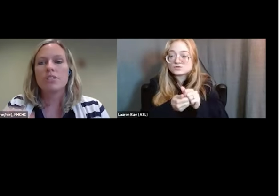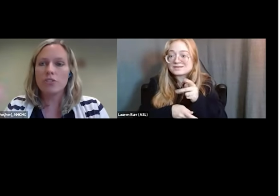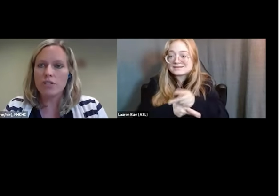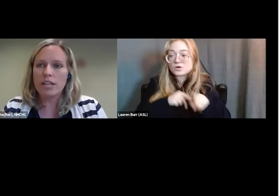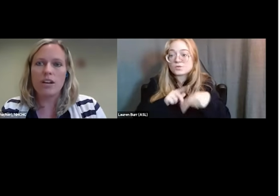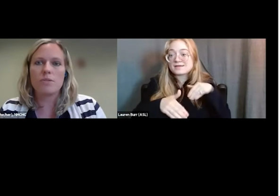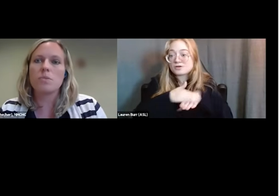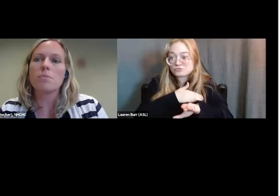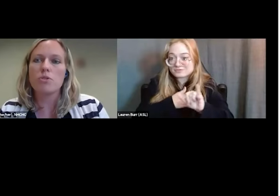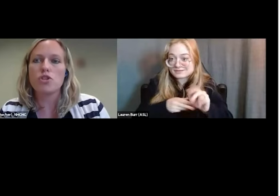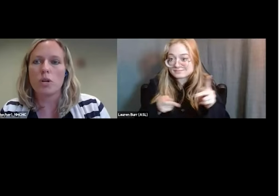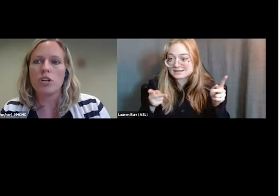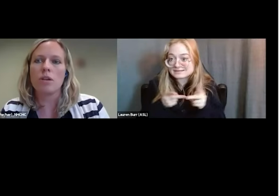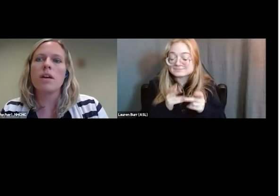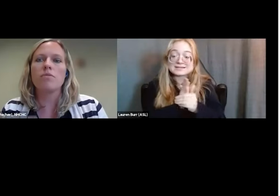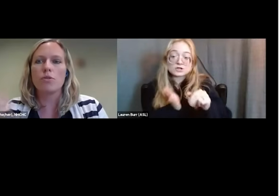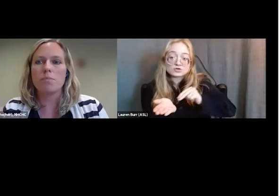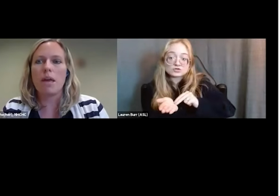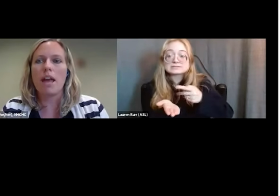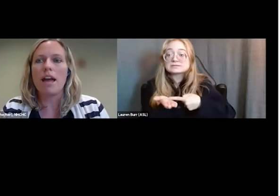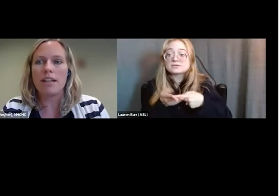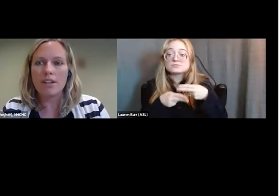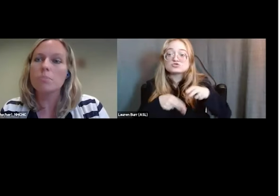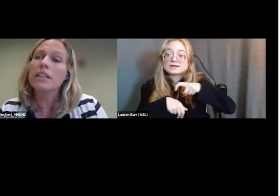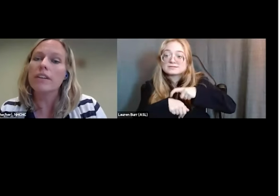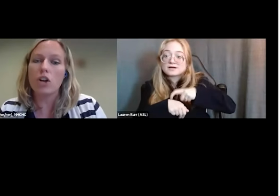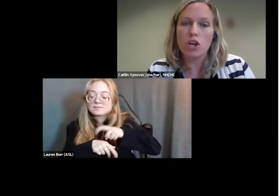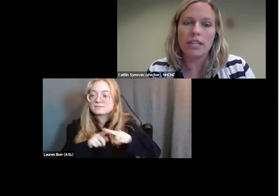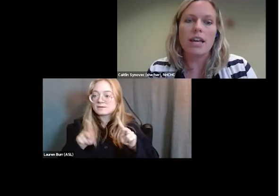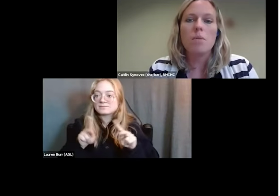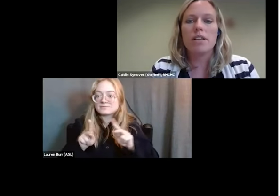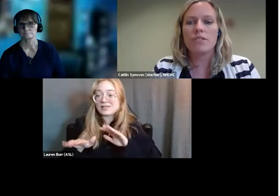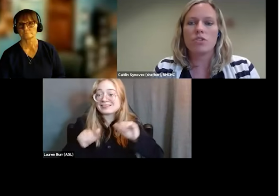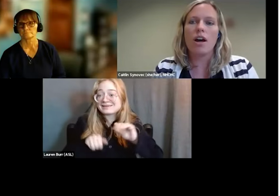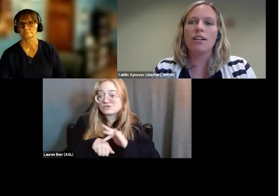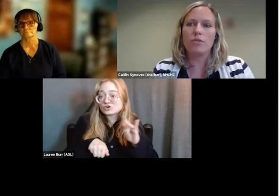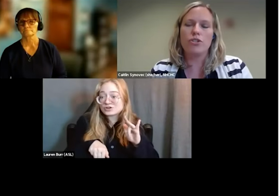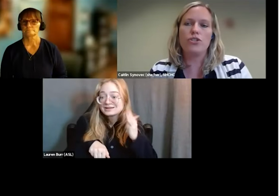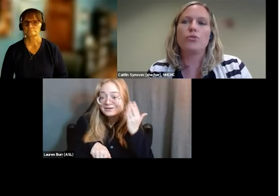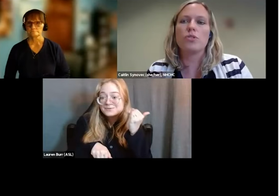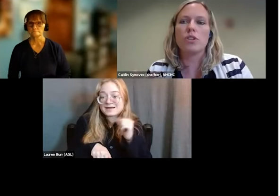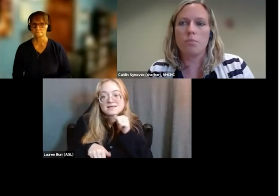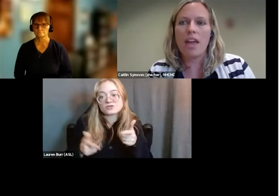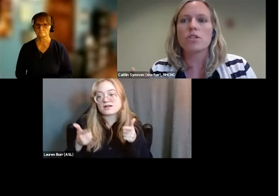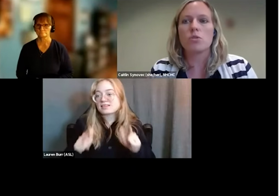Skilled nursing care is sometimes short term and folks may and end up leaving early because they're not allowed to do certain behaviors